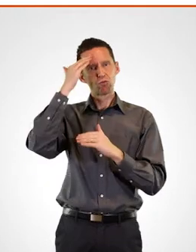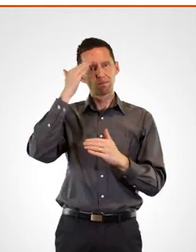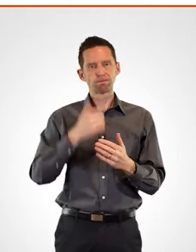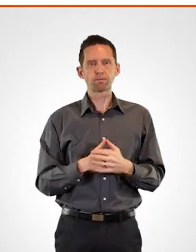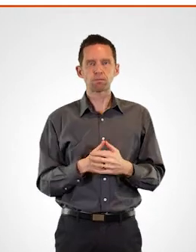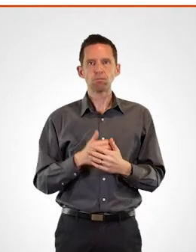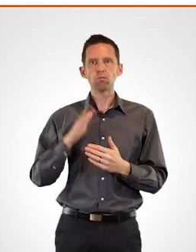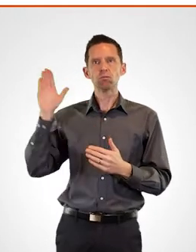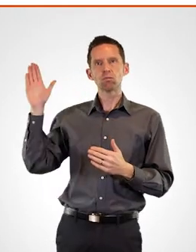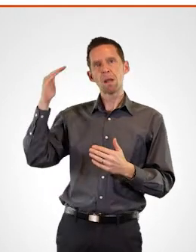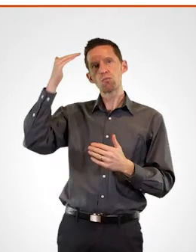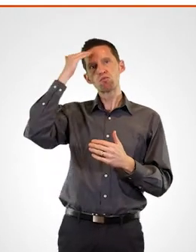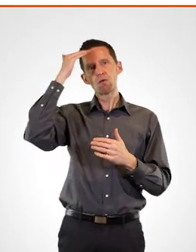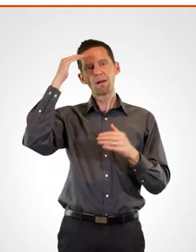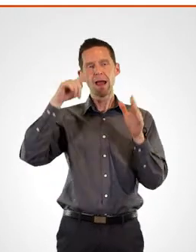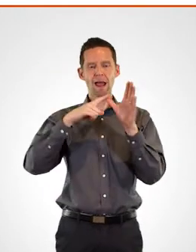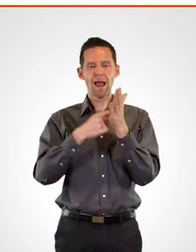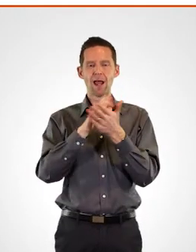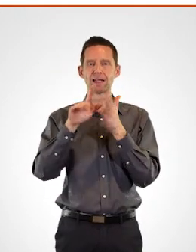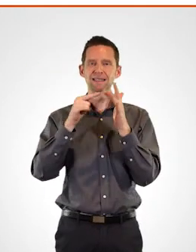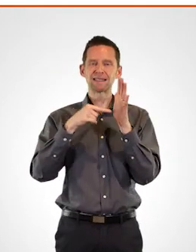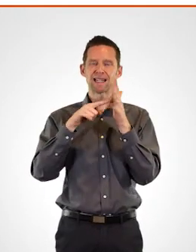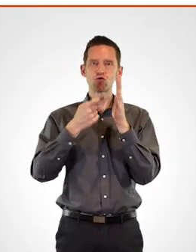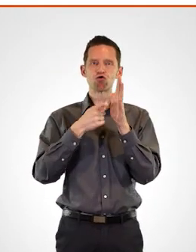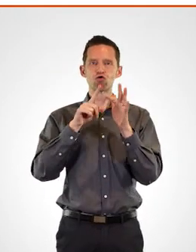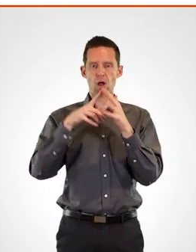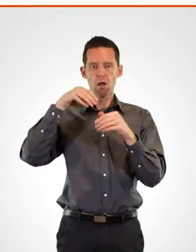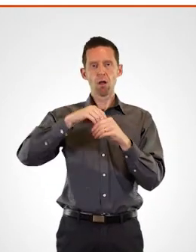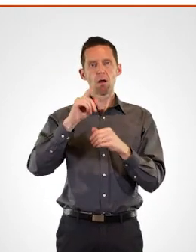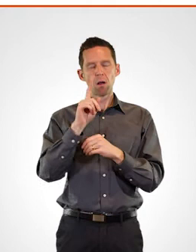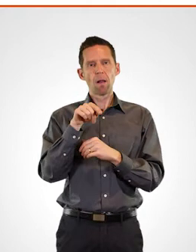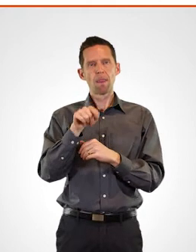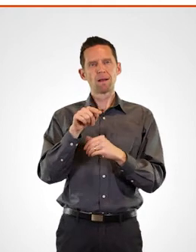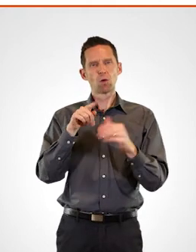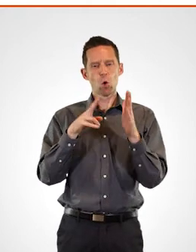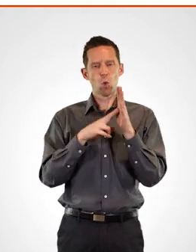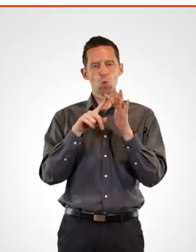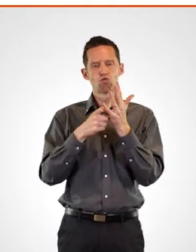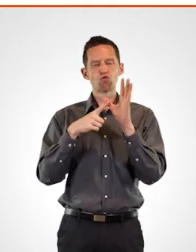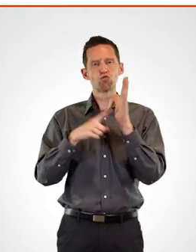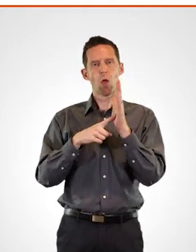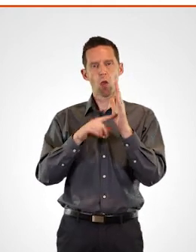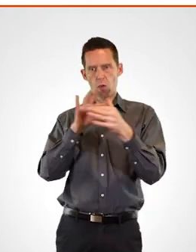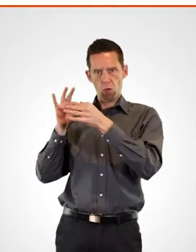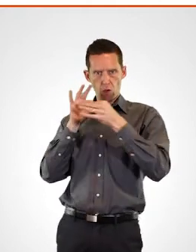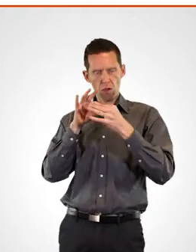Brain architecture is comprised of billions of neural connections and these connections really provide the infrastructure